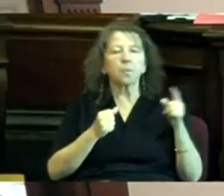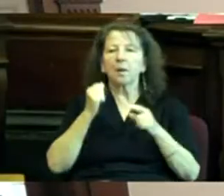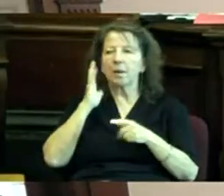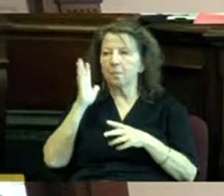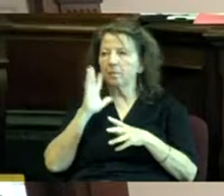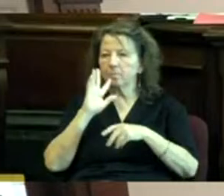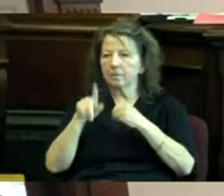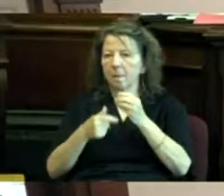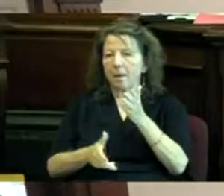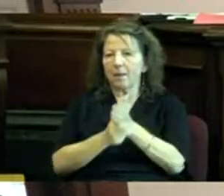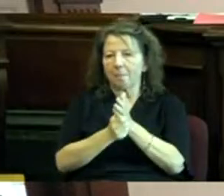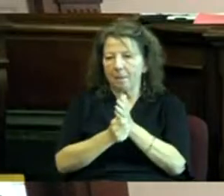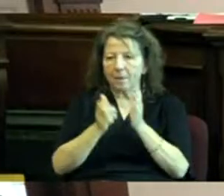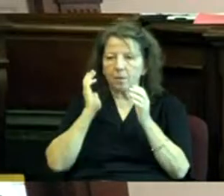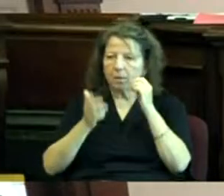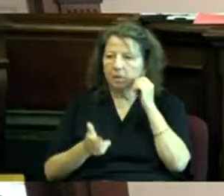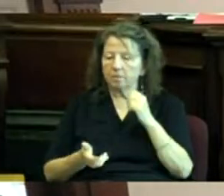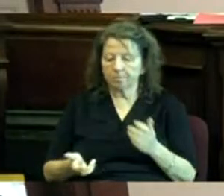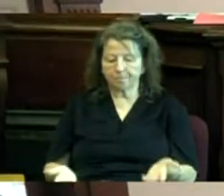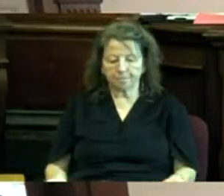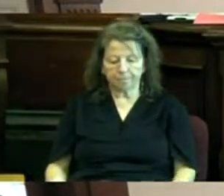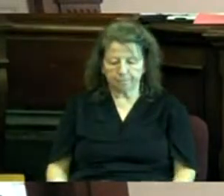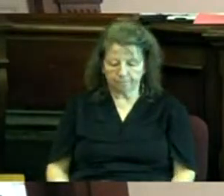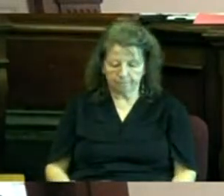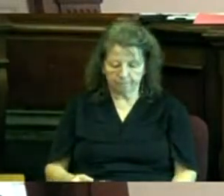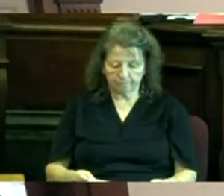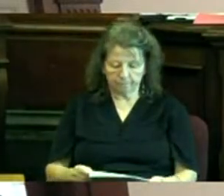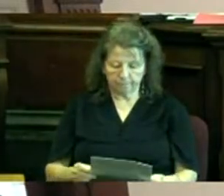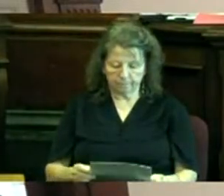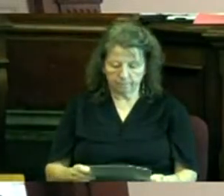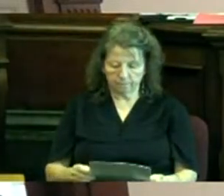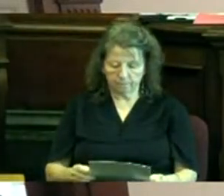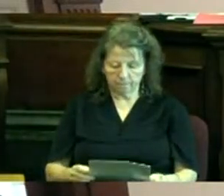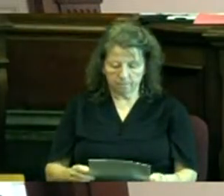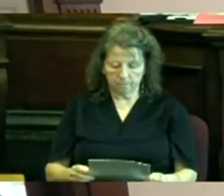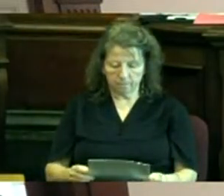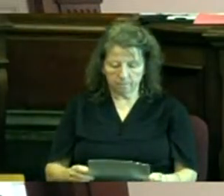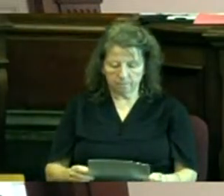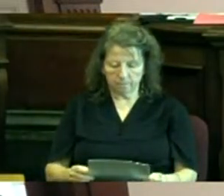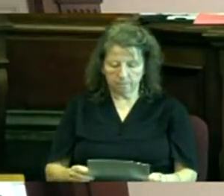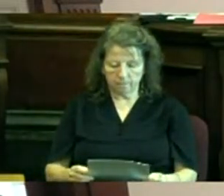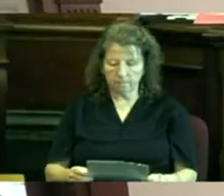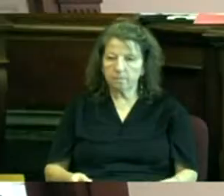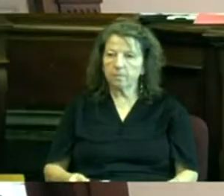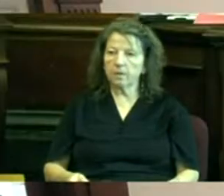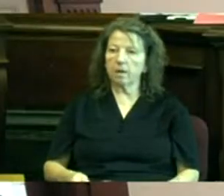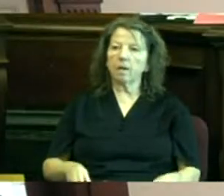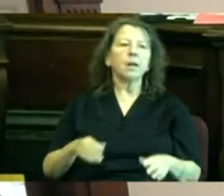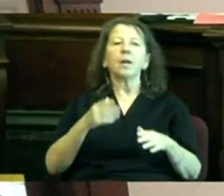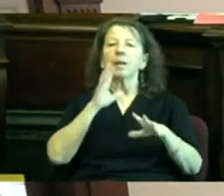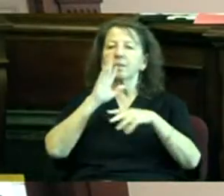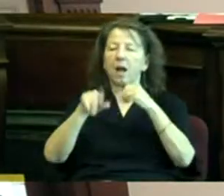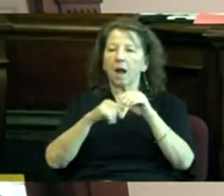member of the committee. I don't think I can propose an amendment to the legislation. We will we will certainly get to the